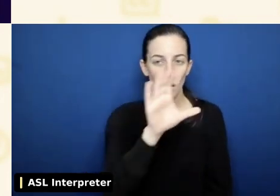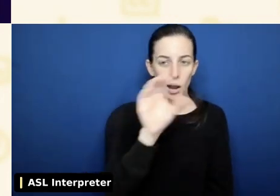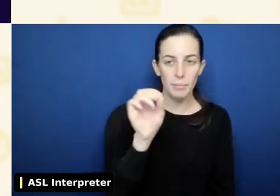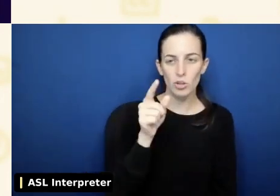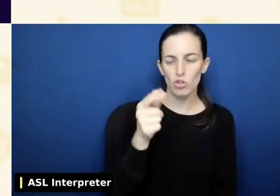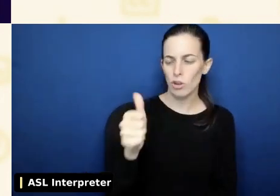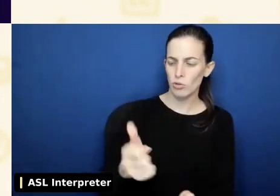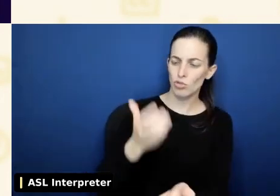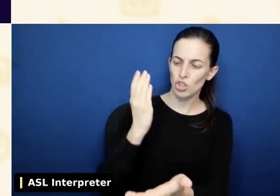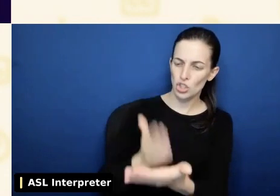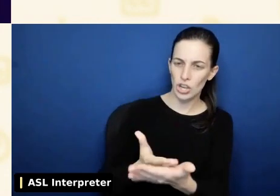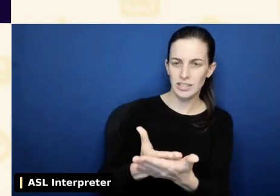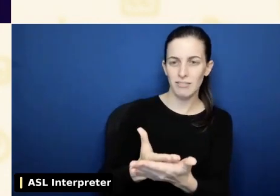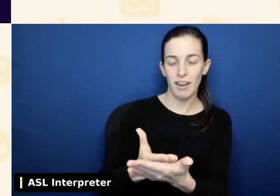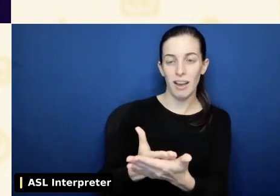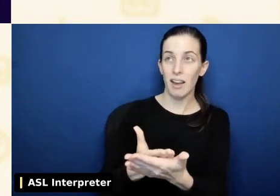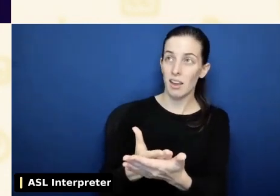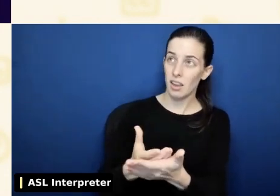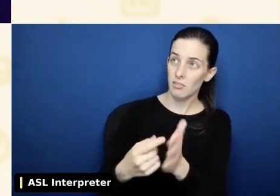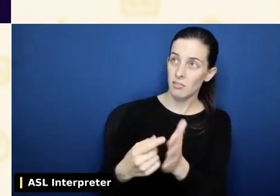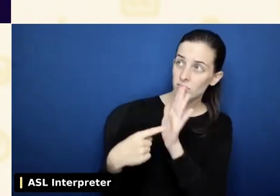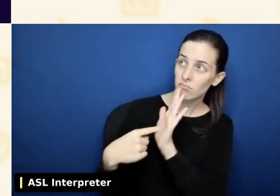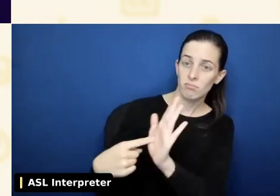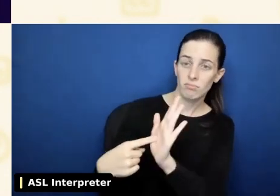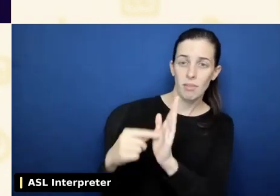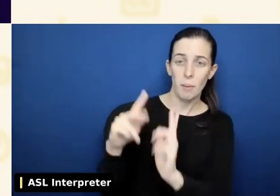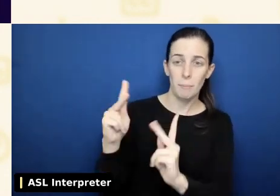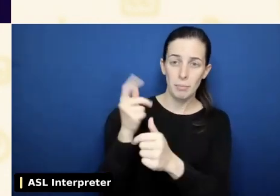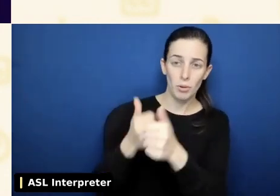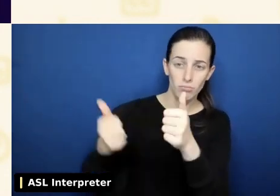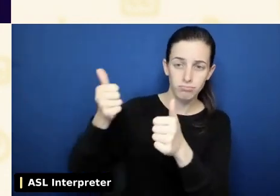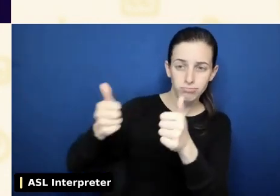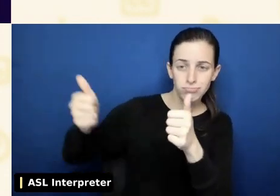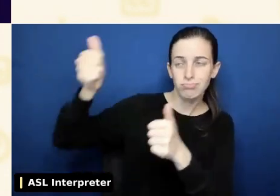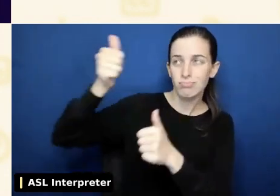to higher-ups at the company, why you're spending your time on it,